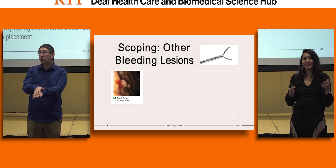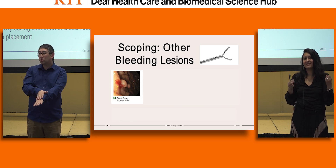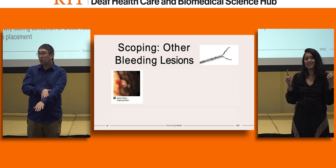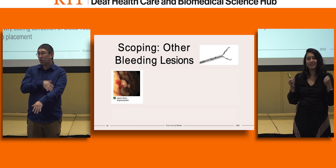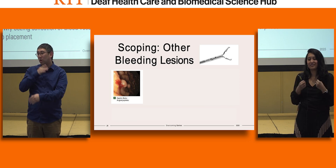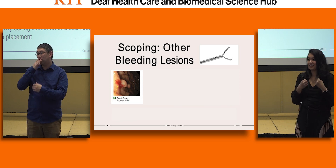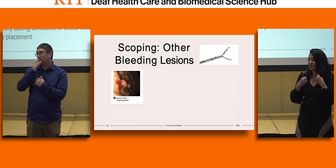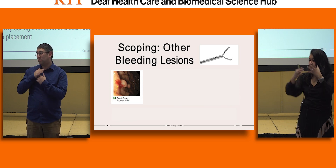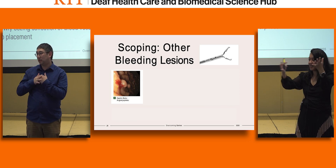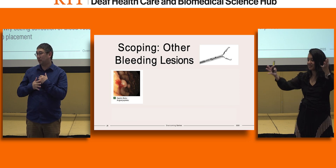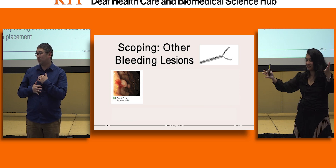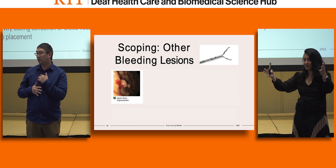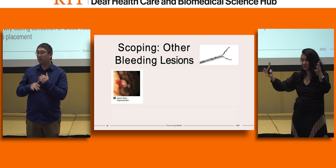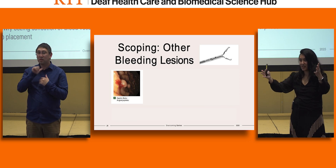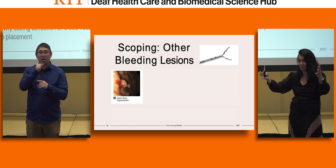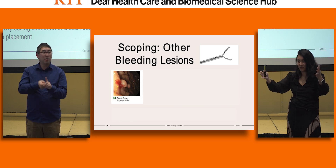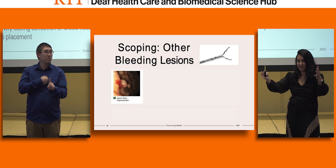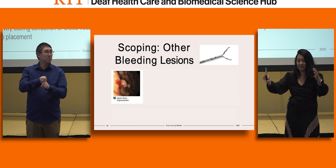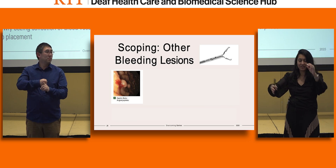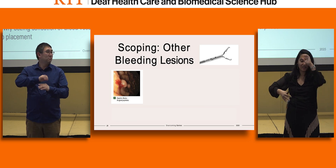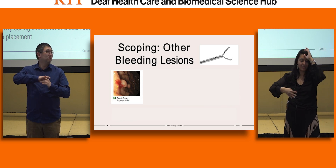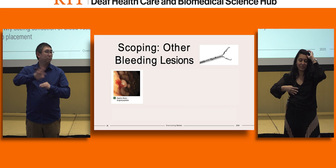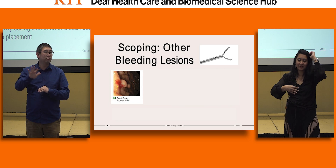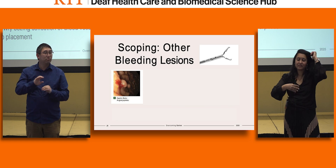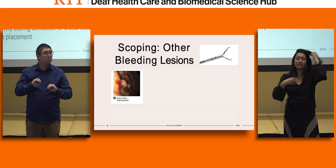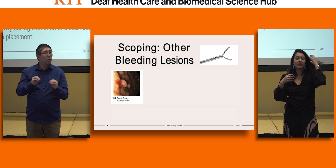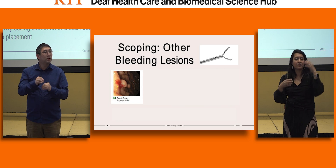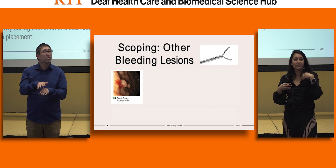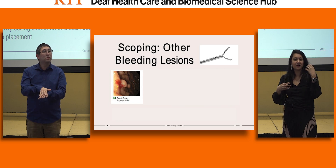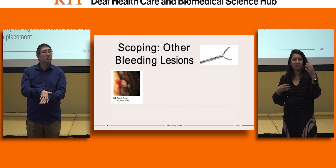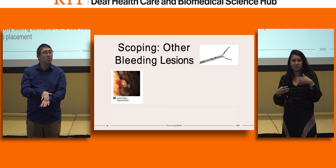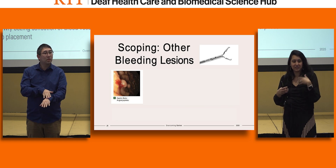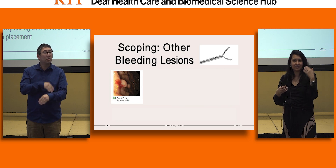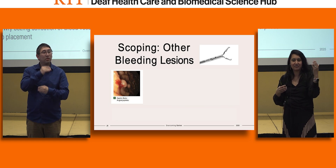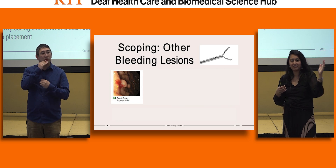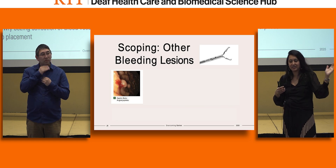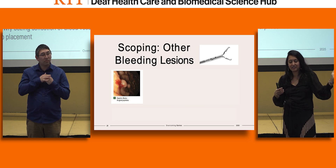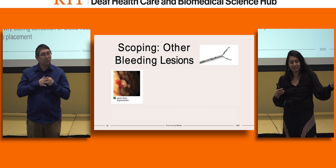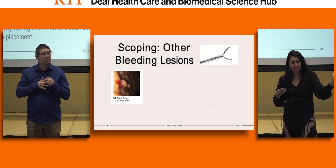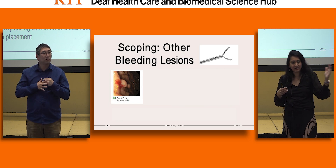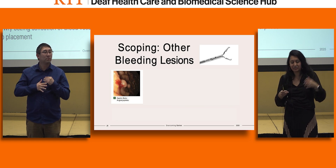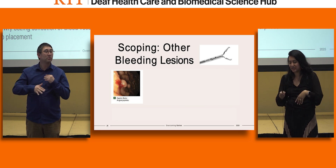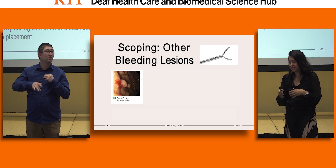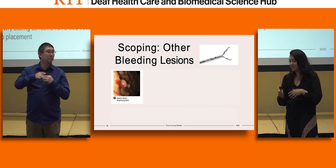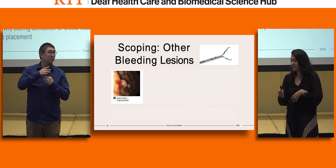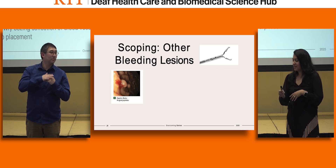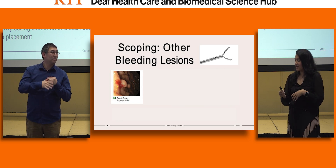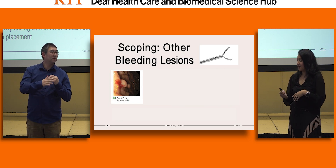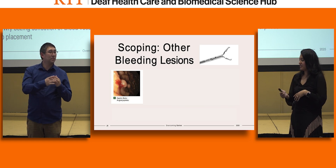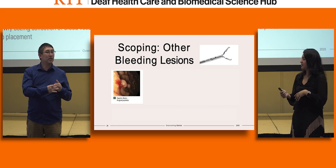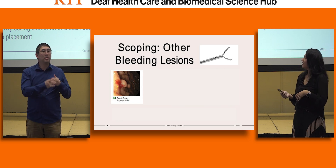It doesn't cause, like, a massive hemorrhage but a slow kind of bleed that leads to anemia.